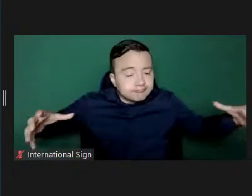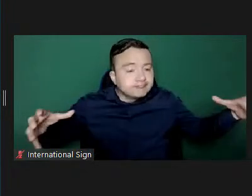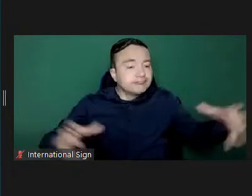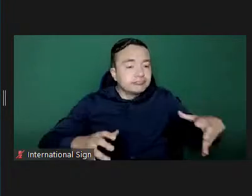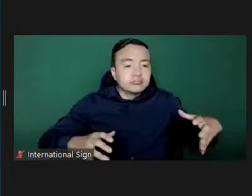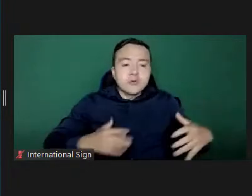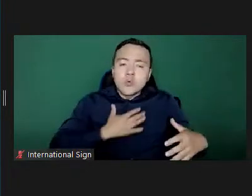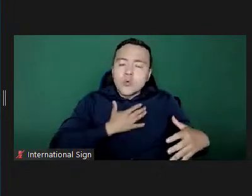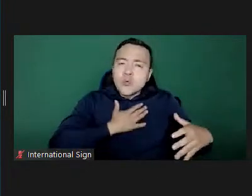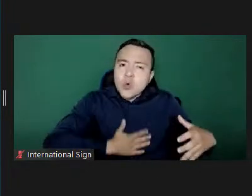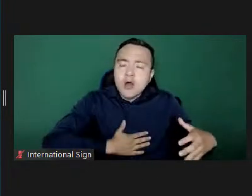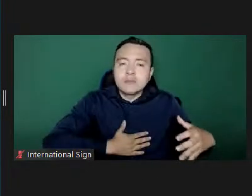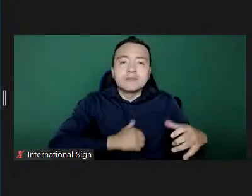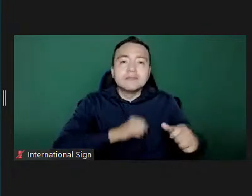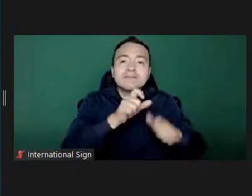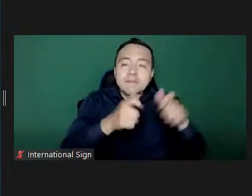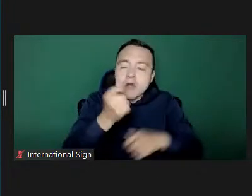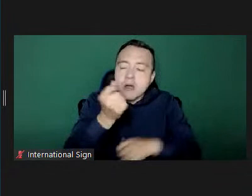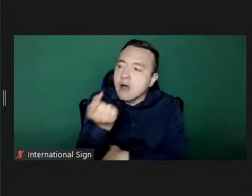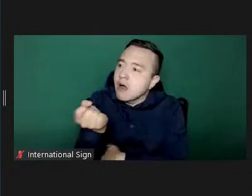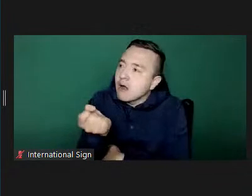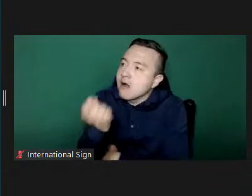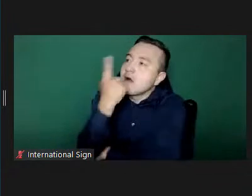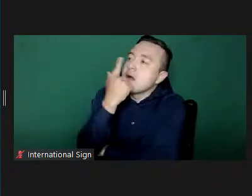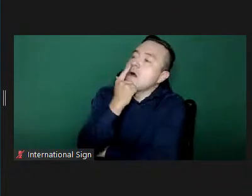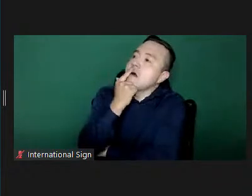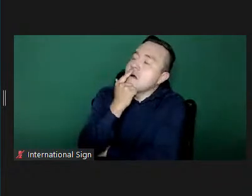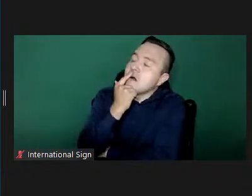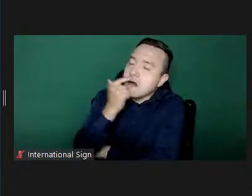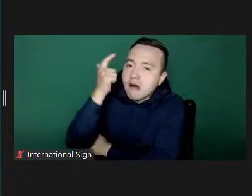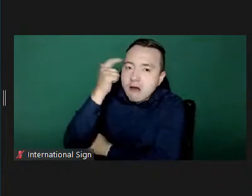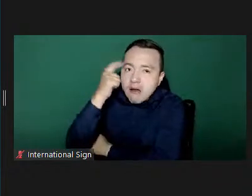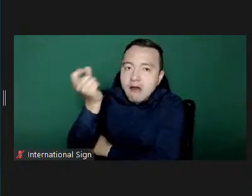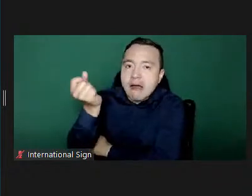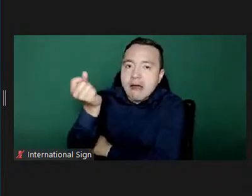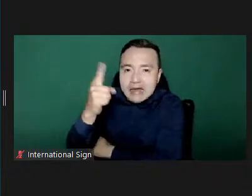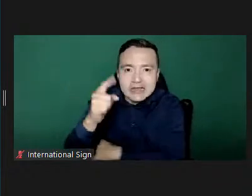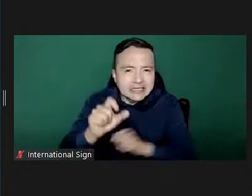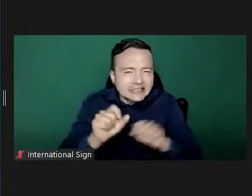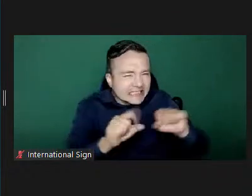the nutrition aspect by providing a symbol in